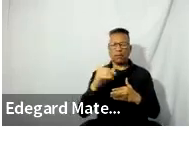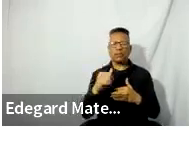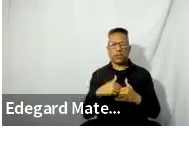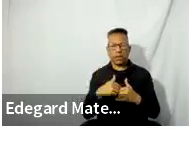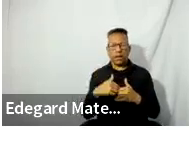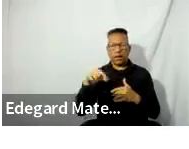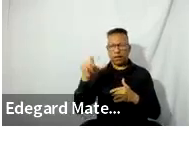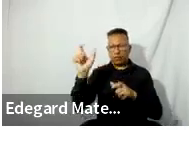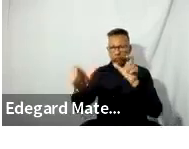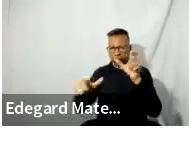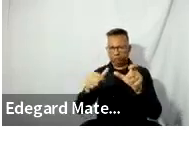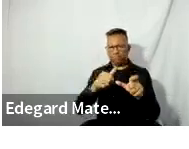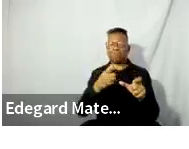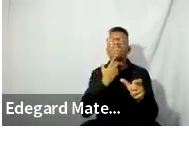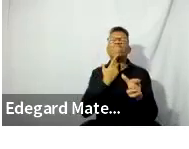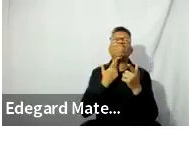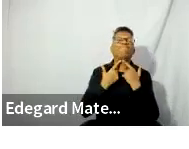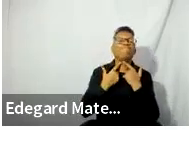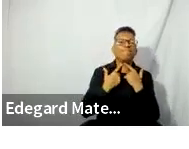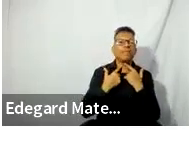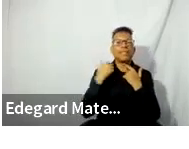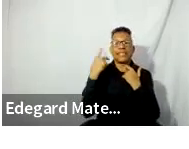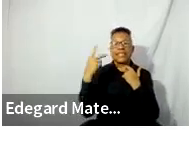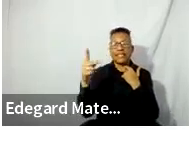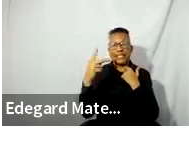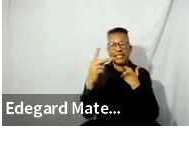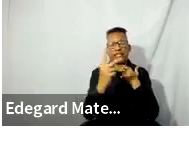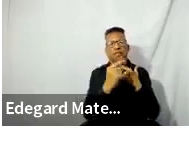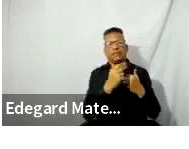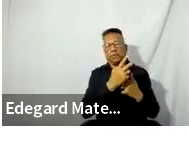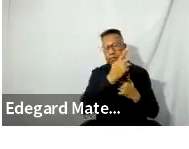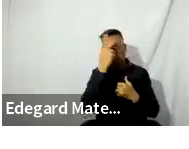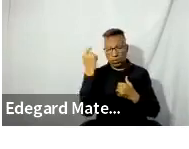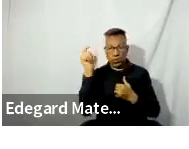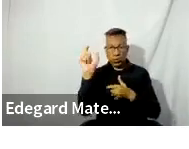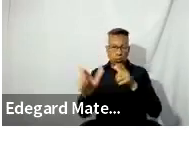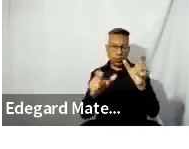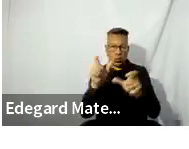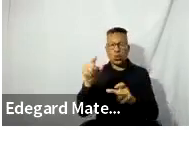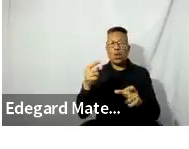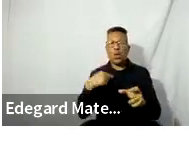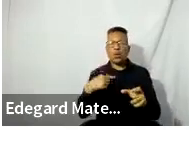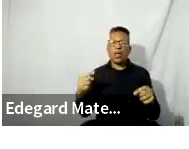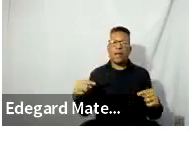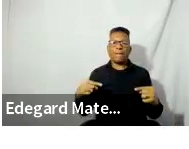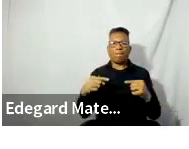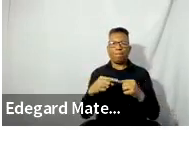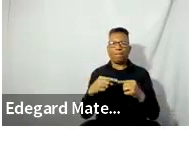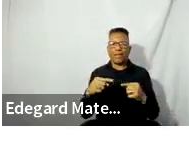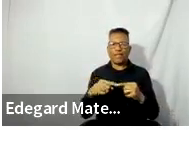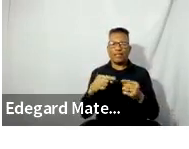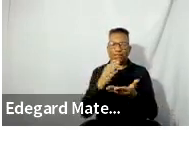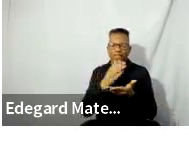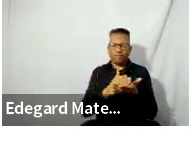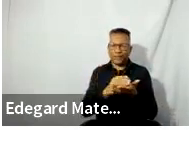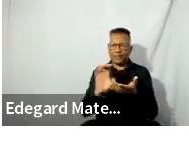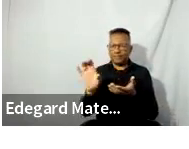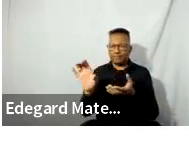next experimental unfolding of a of a higher mental process of a higher mental process into the drama that occurs among among people